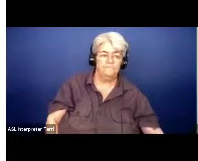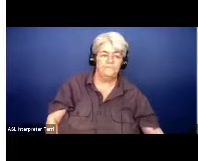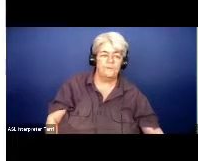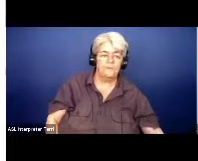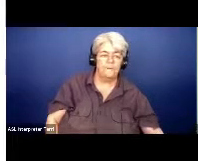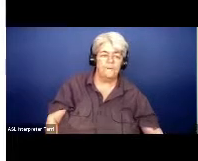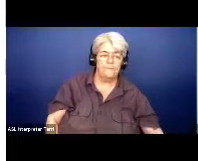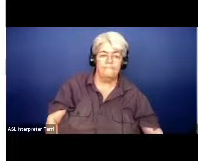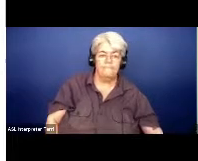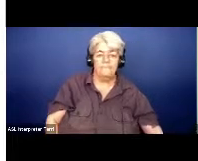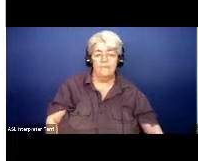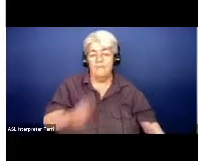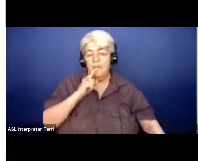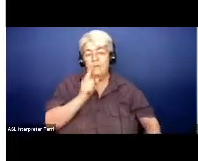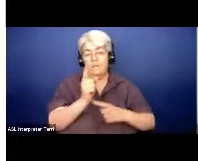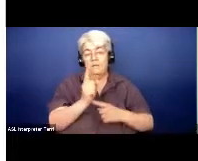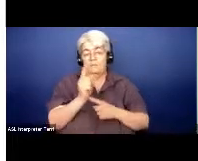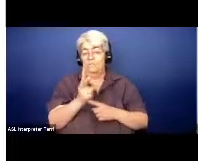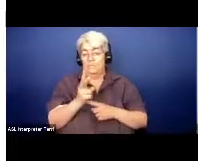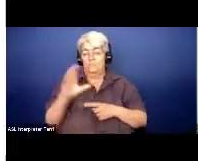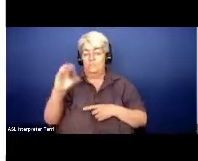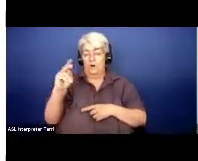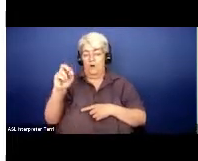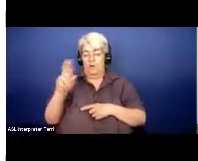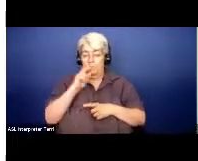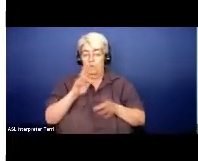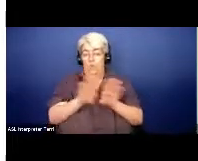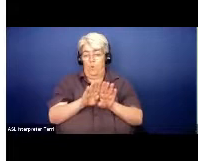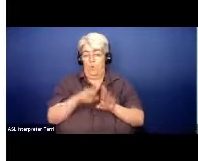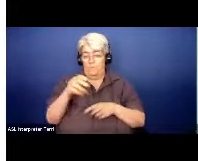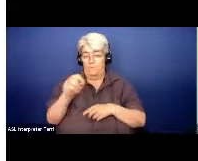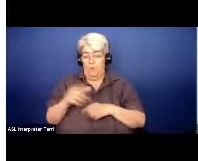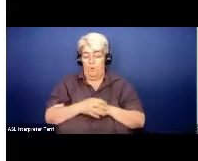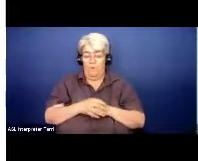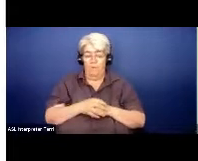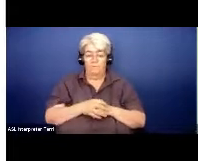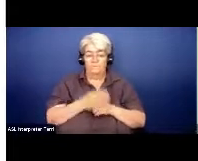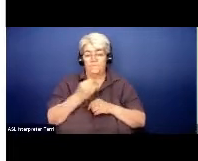In a few seconds Connor will close the poll. We'll give you a few seconds to respond, and